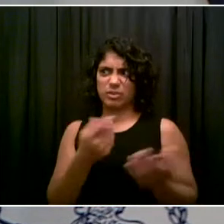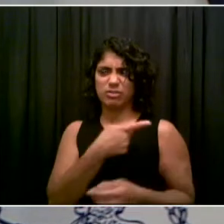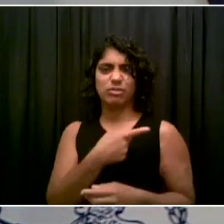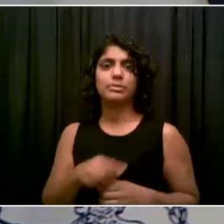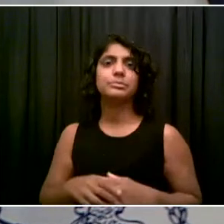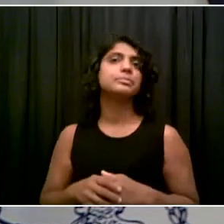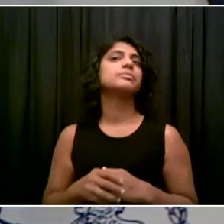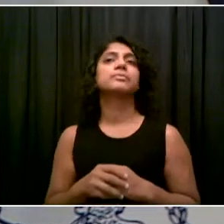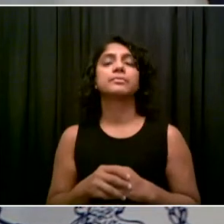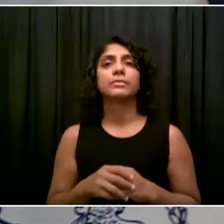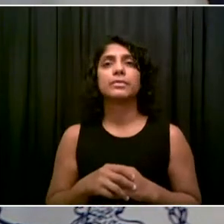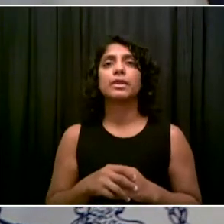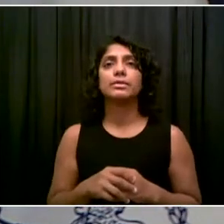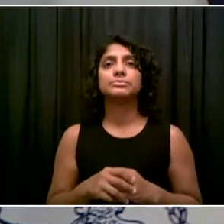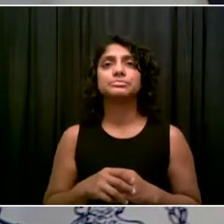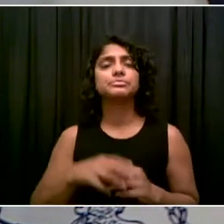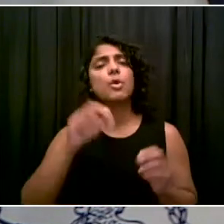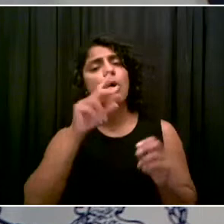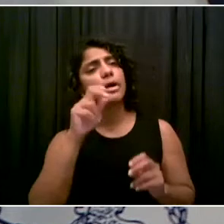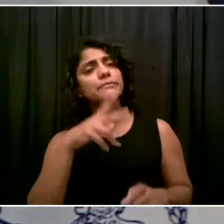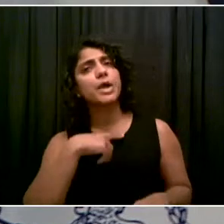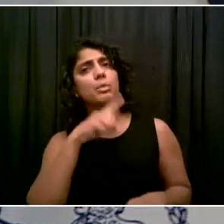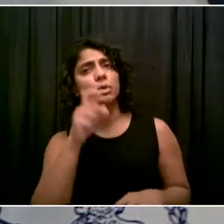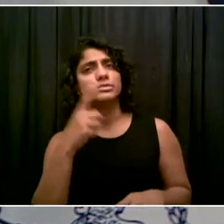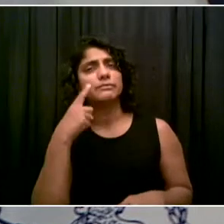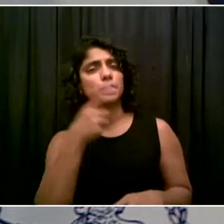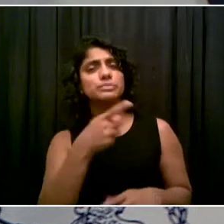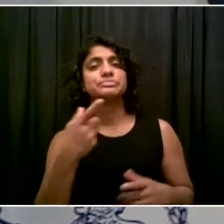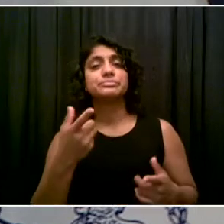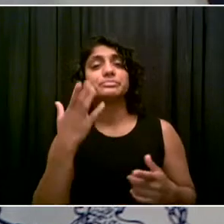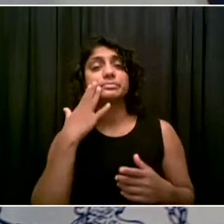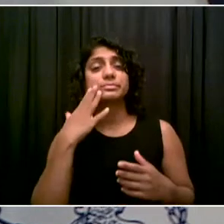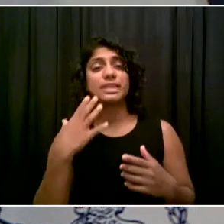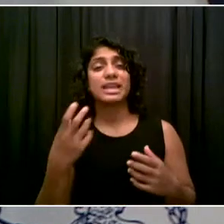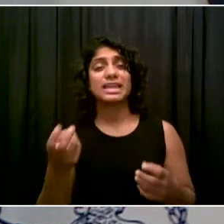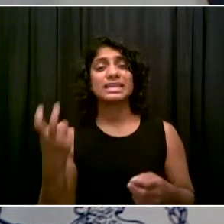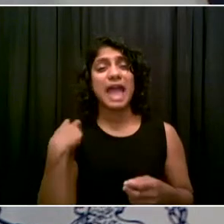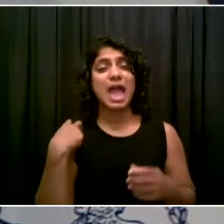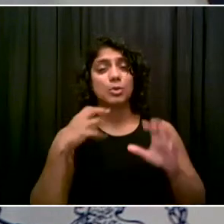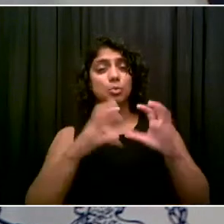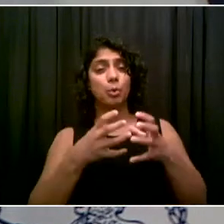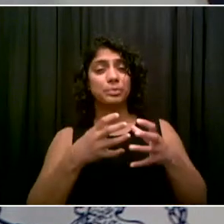Reporter: GANGS PLAY A ROLE N IUNG VIOLENCE BUT GANG TAKEDOWNS INVOLVES